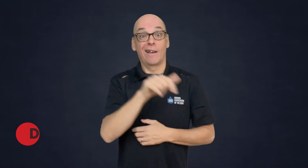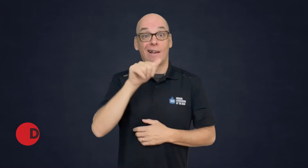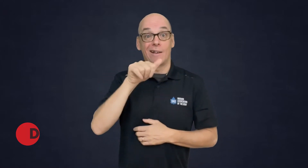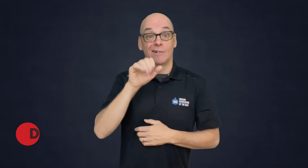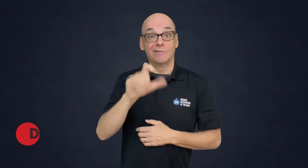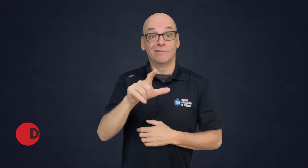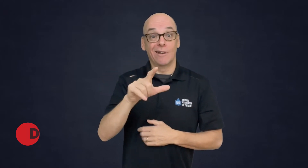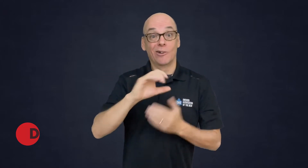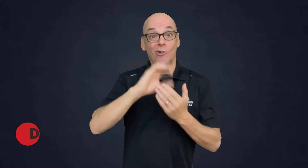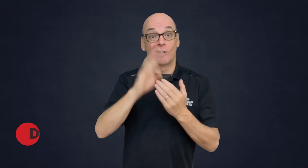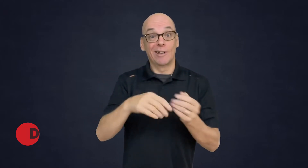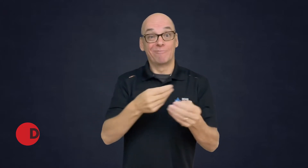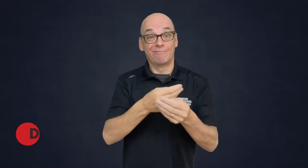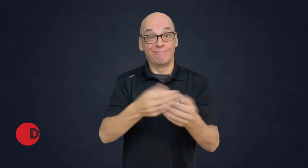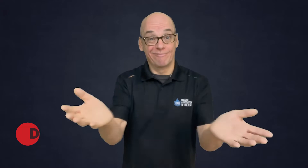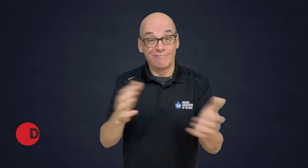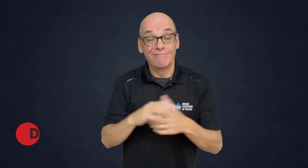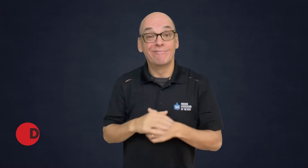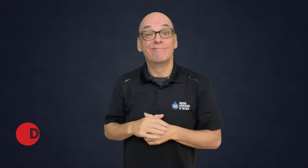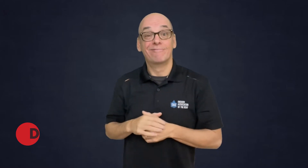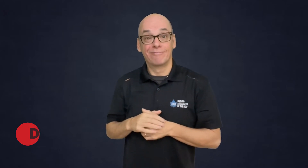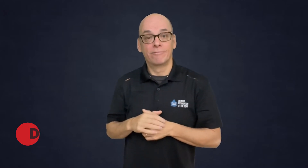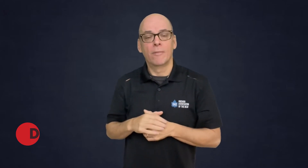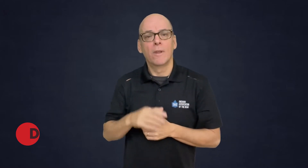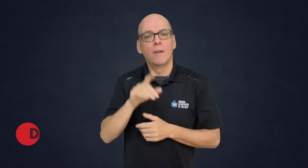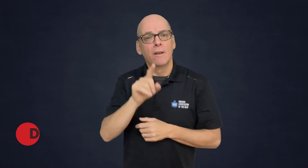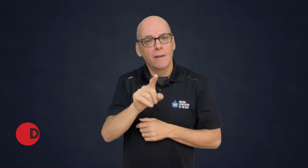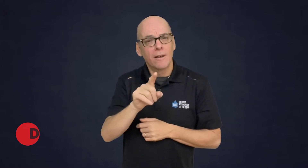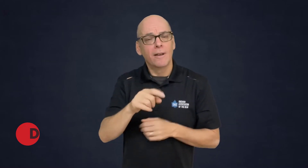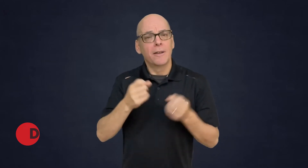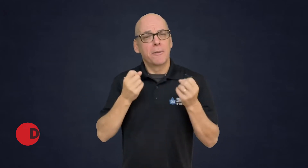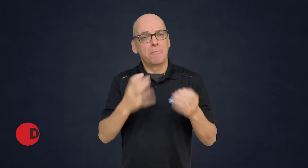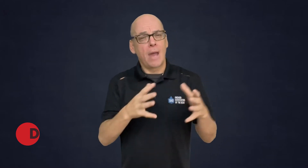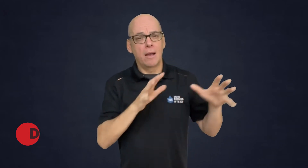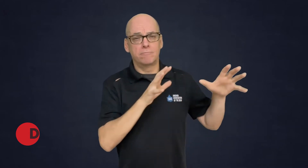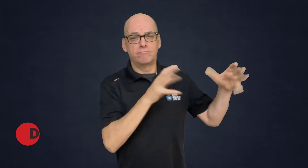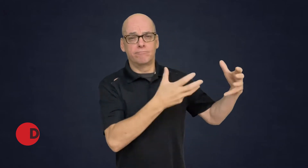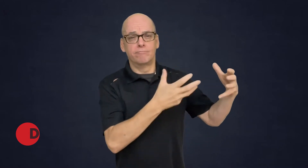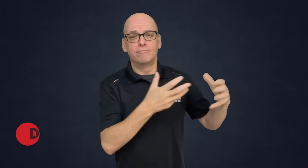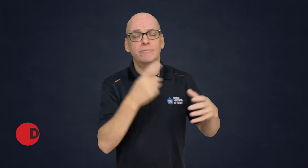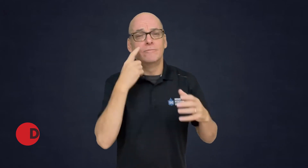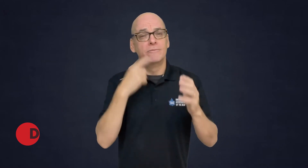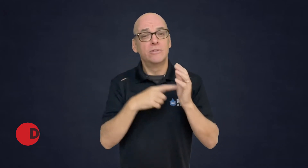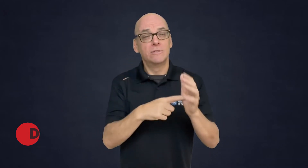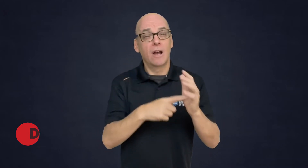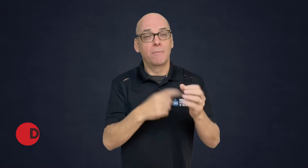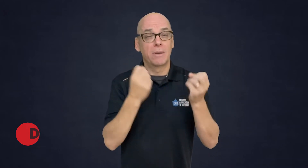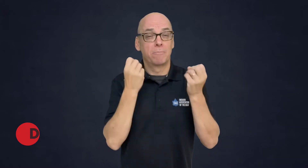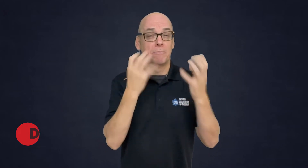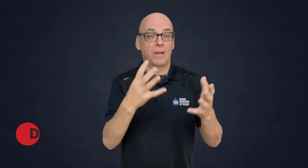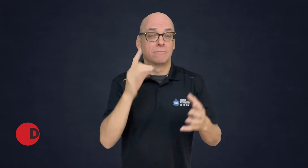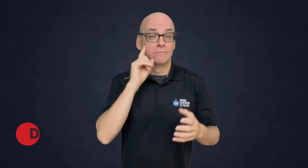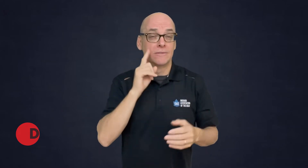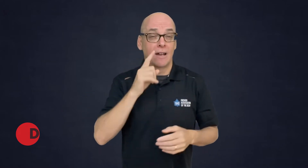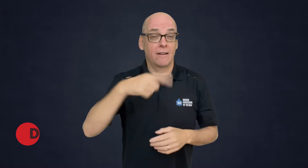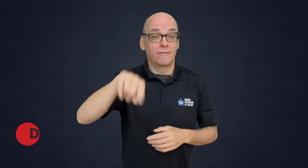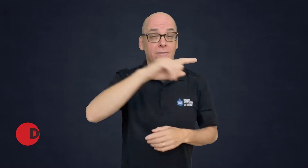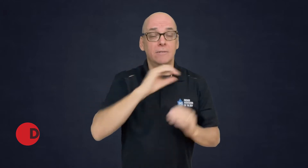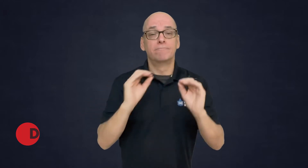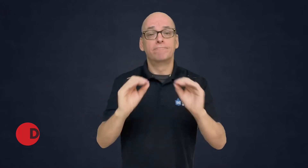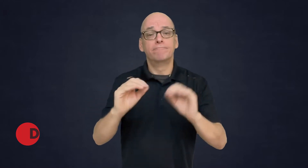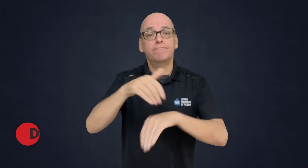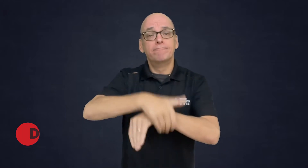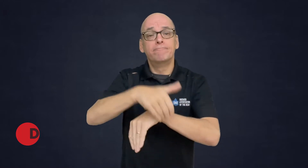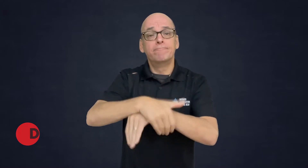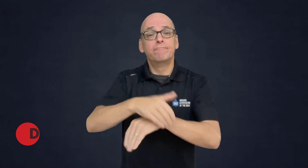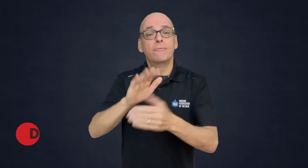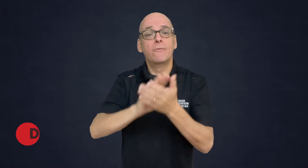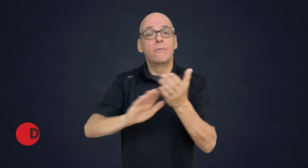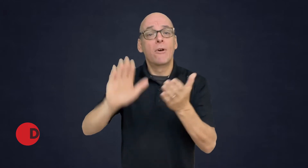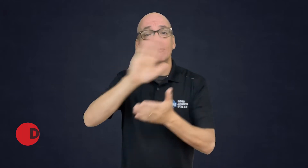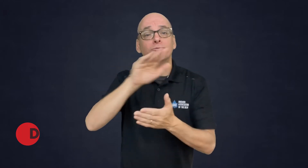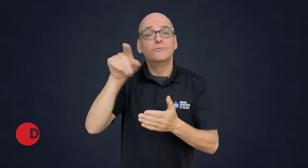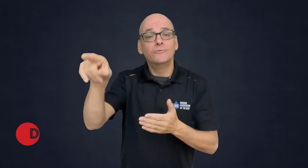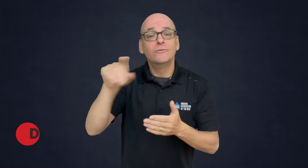Many people, for example Deaf people who teach at night colleges,